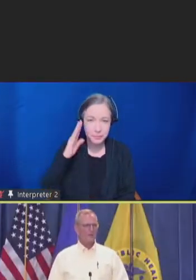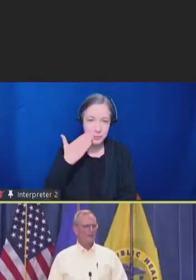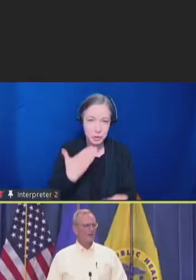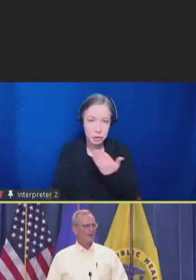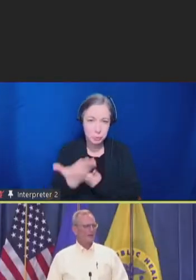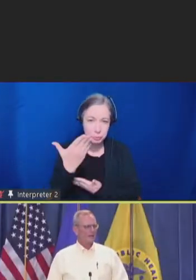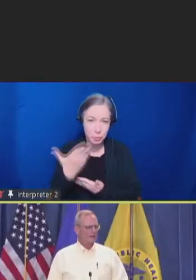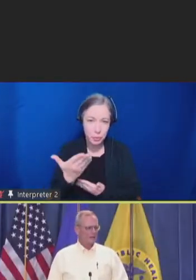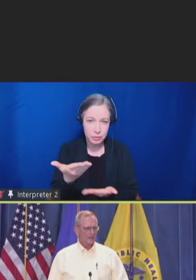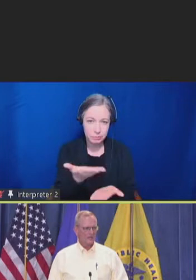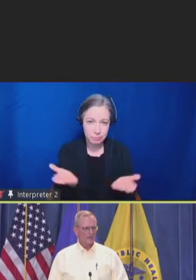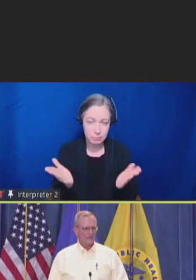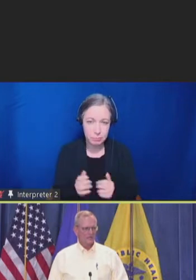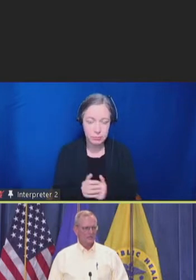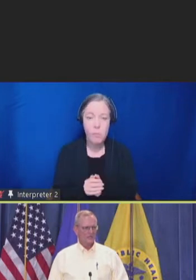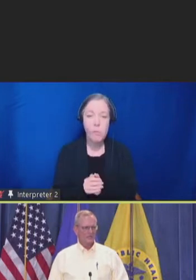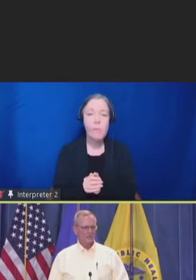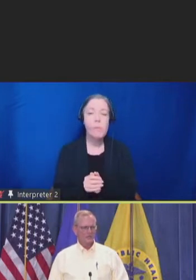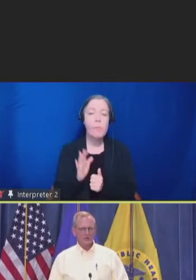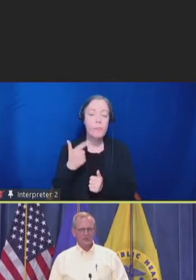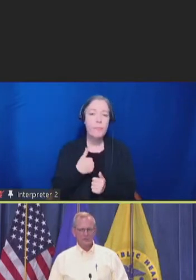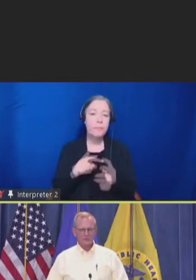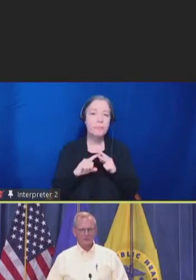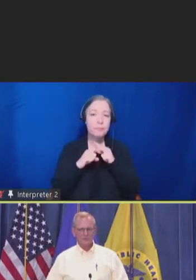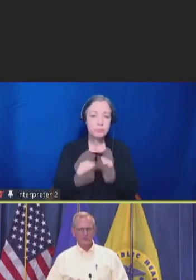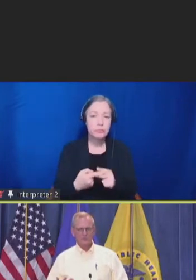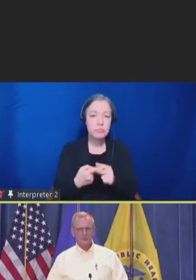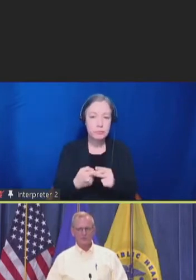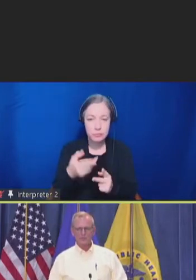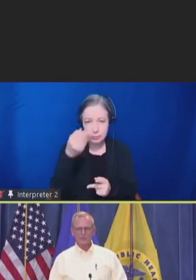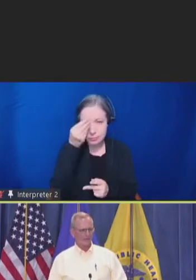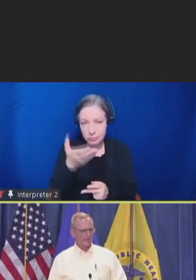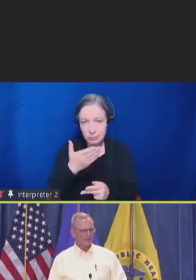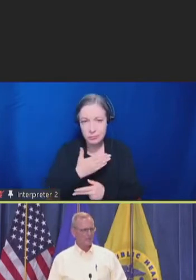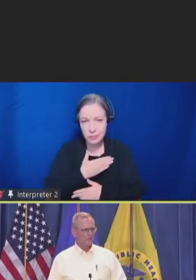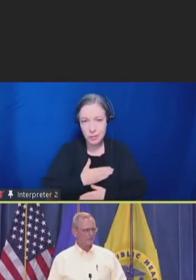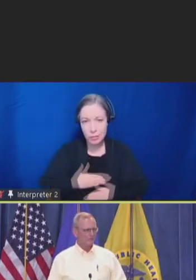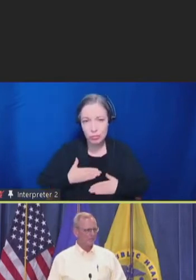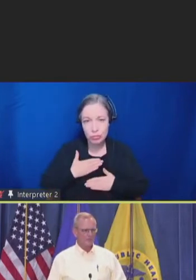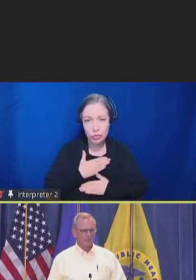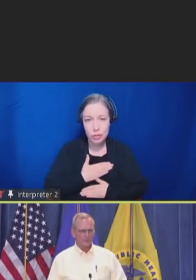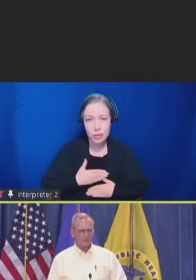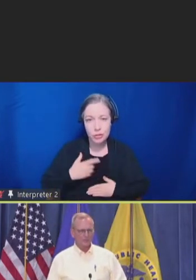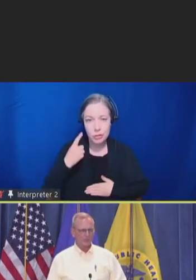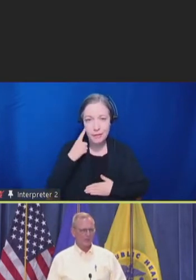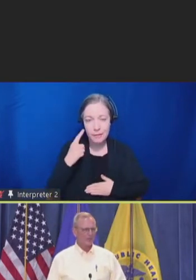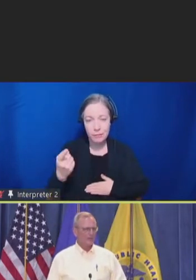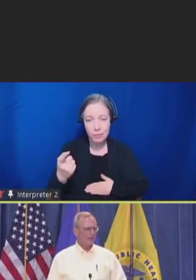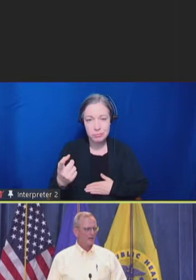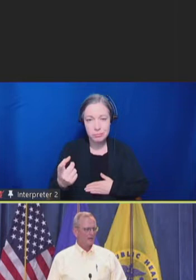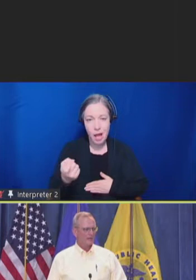I want to start by just sharing my appreciation for being asked to be involved in this subcommittee.